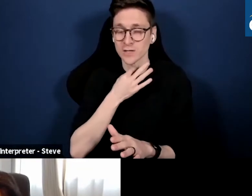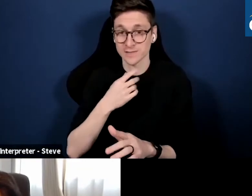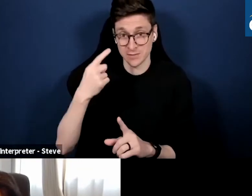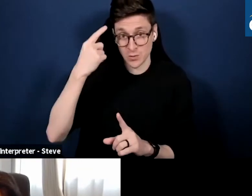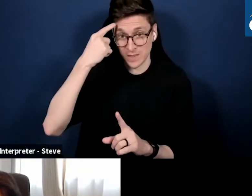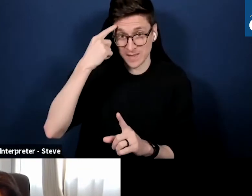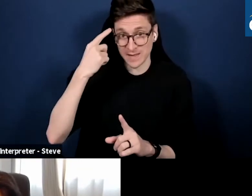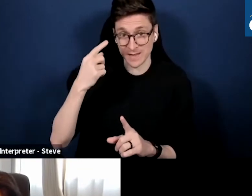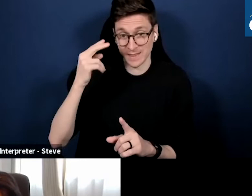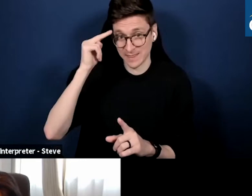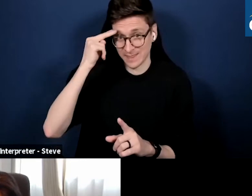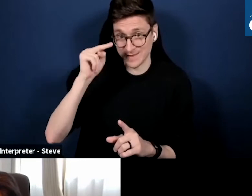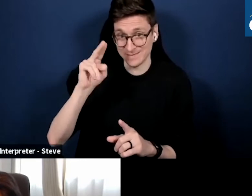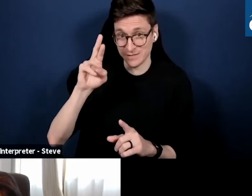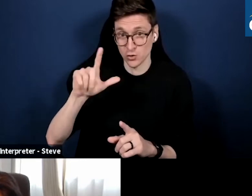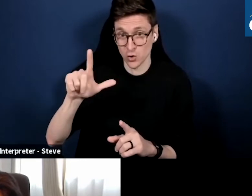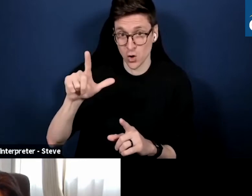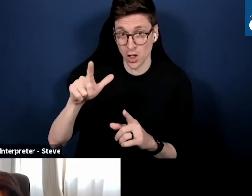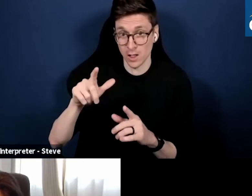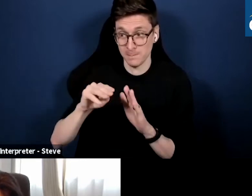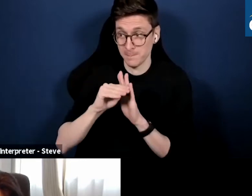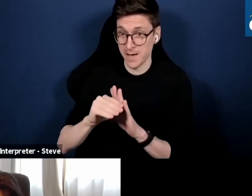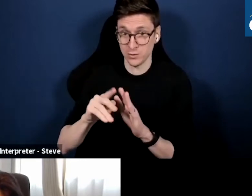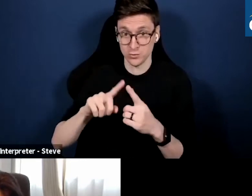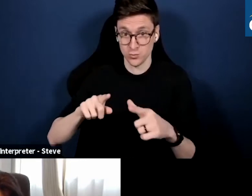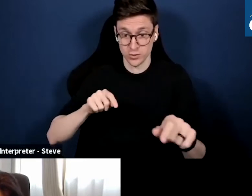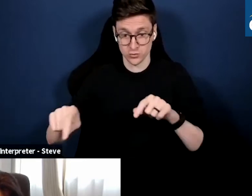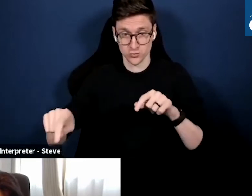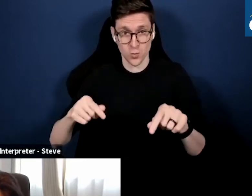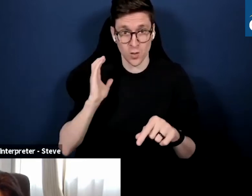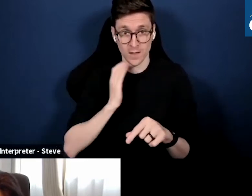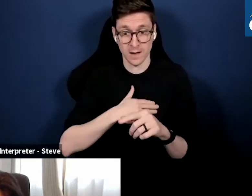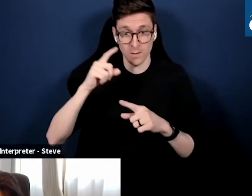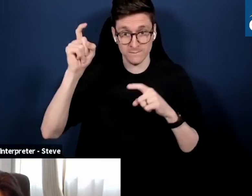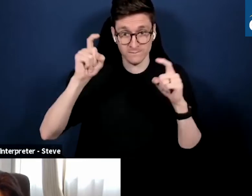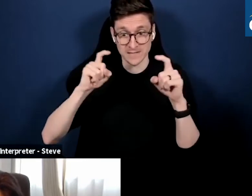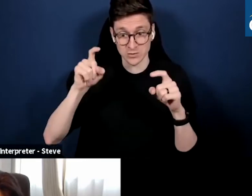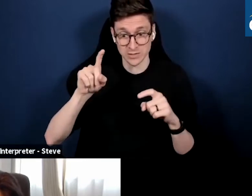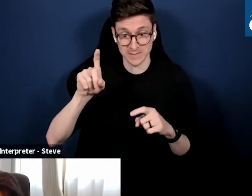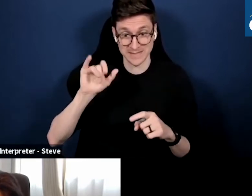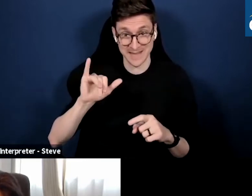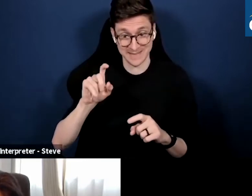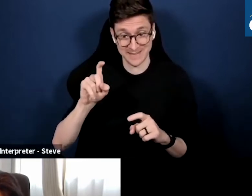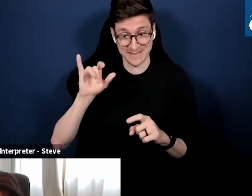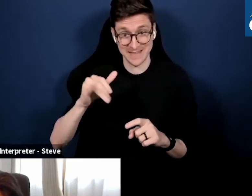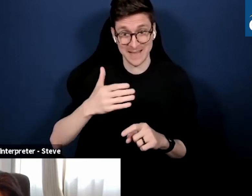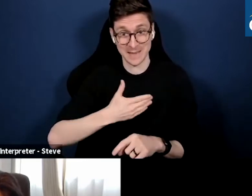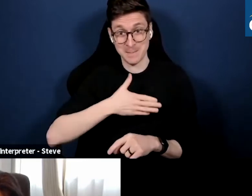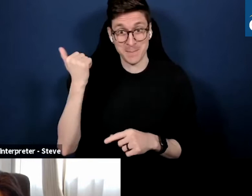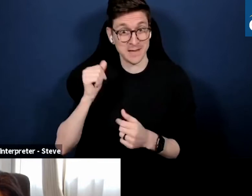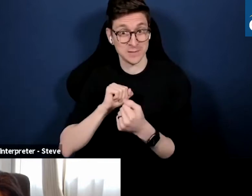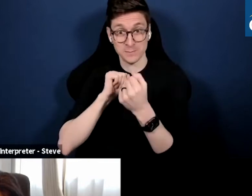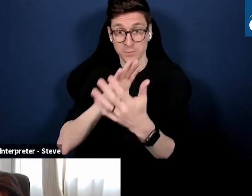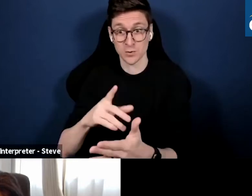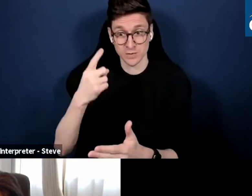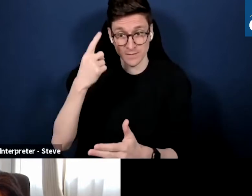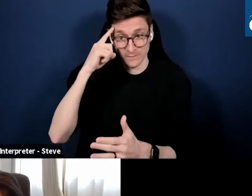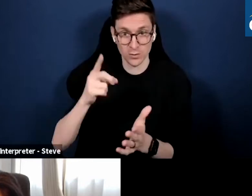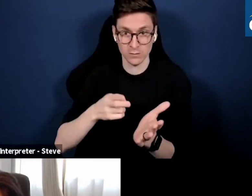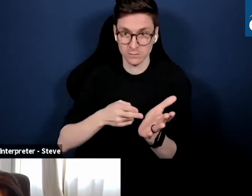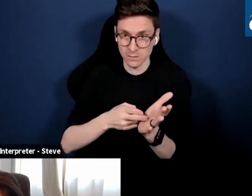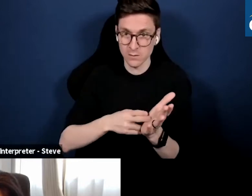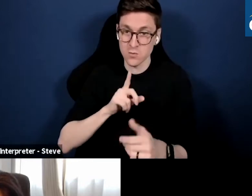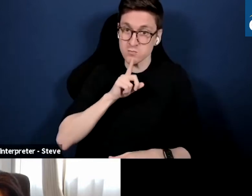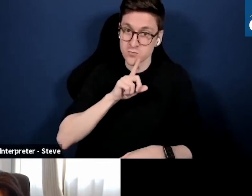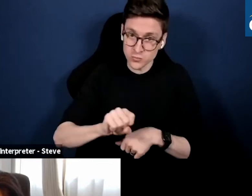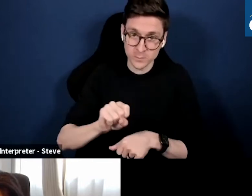controlling the facial expressions is a better way to create authentic facial expressions or can we